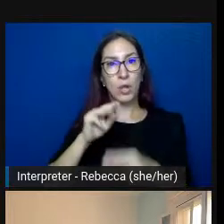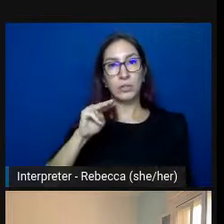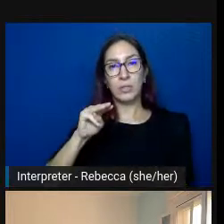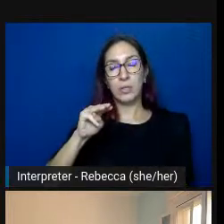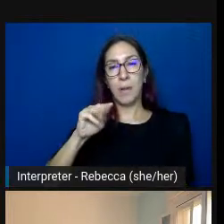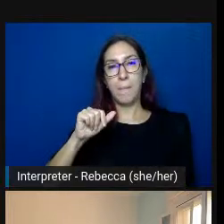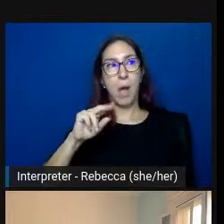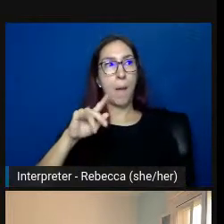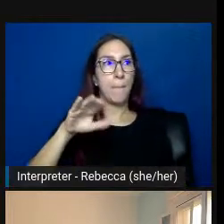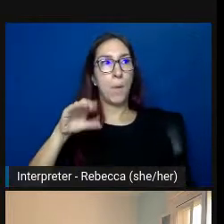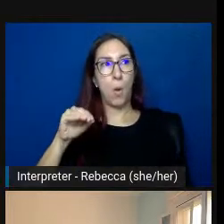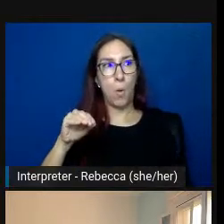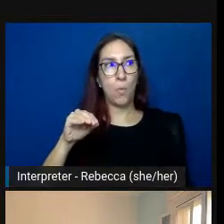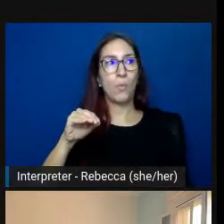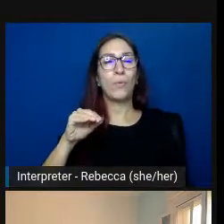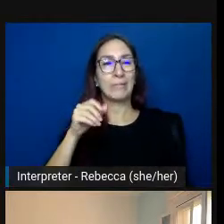It is a fork of content management system called